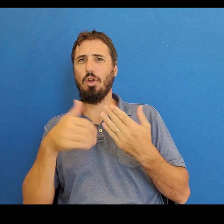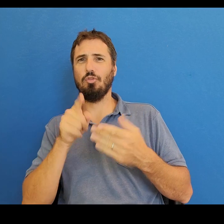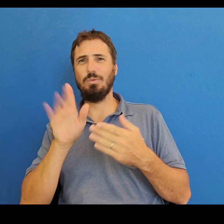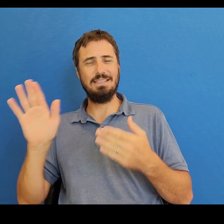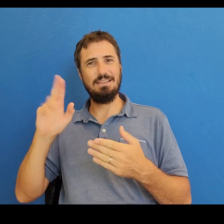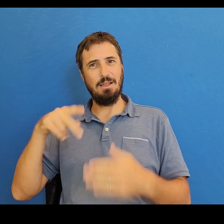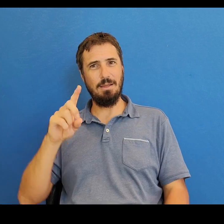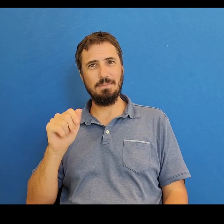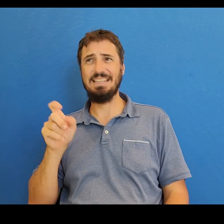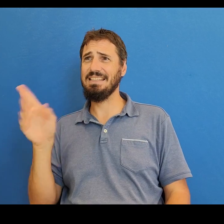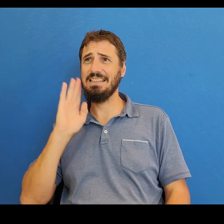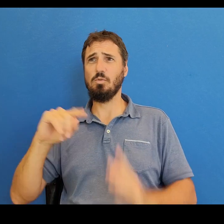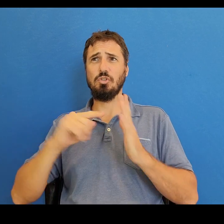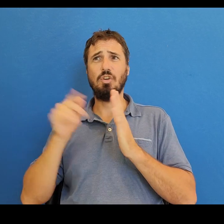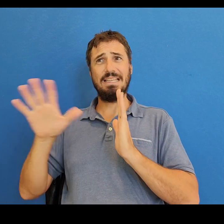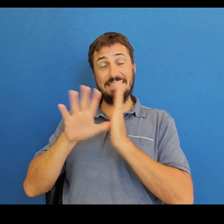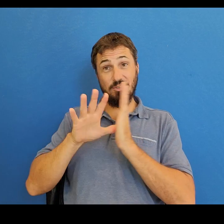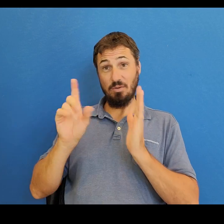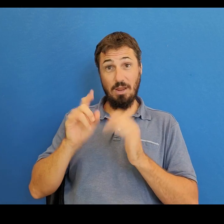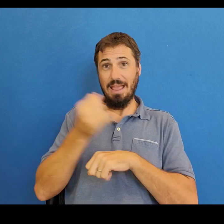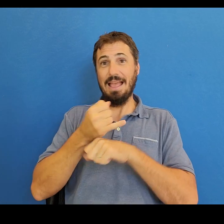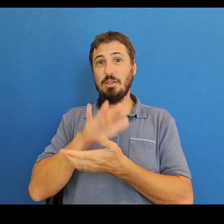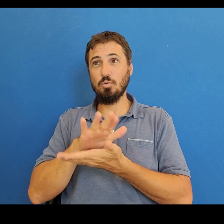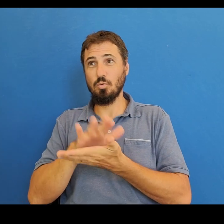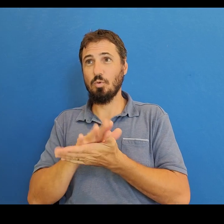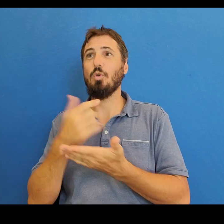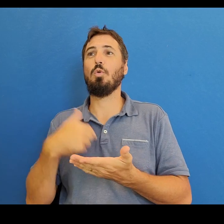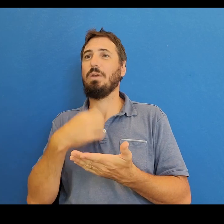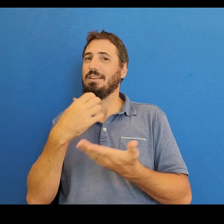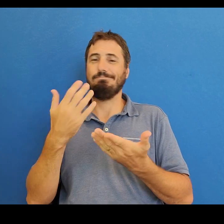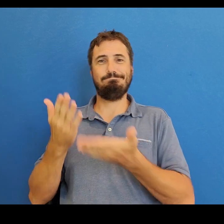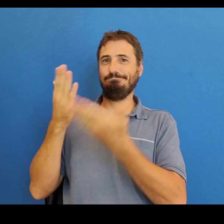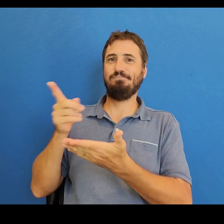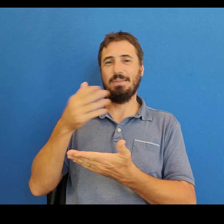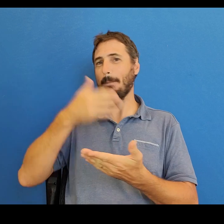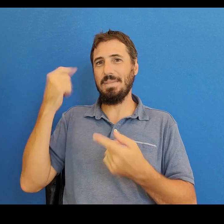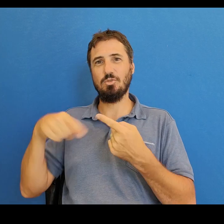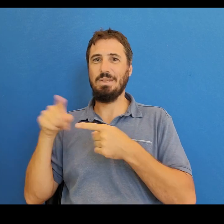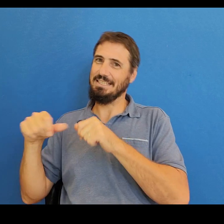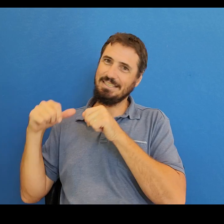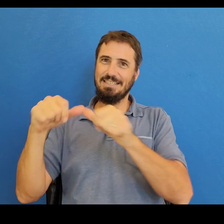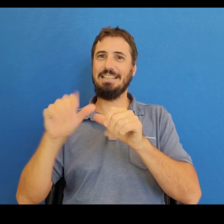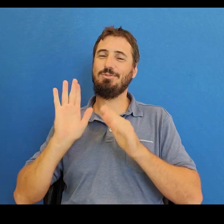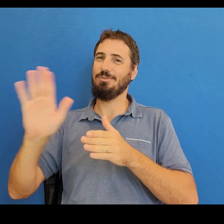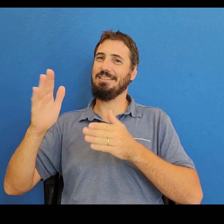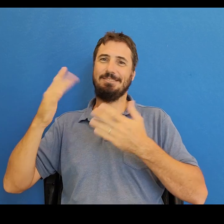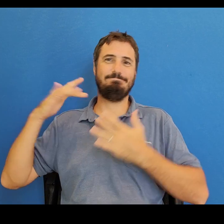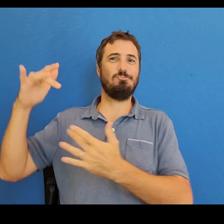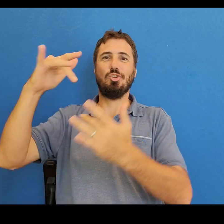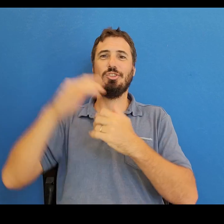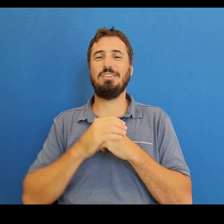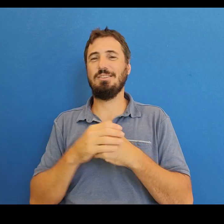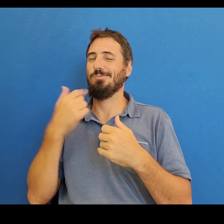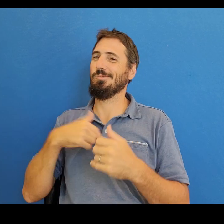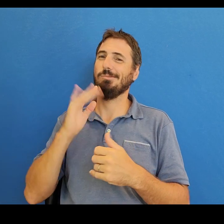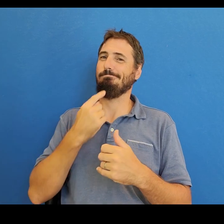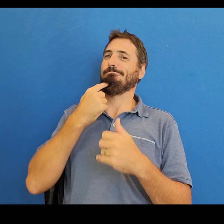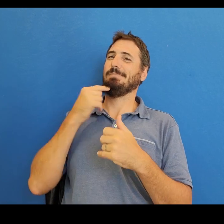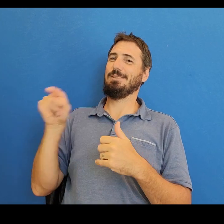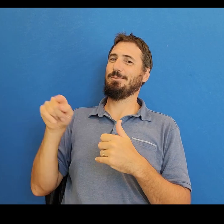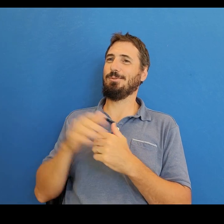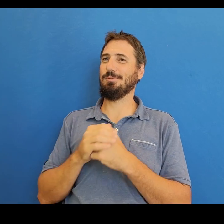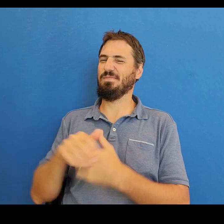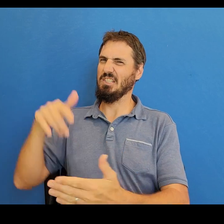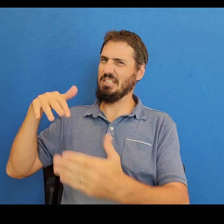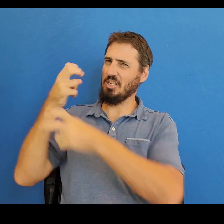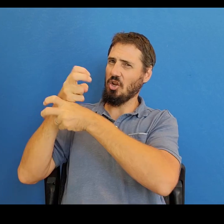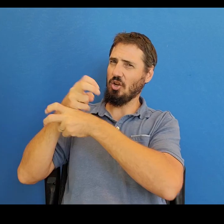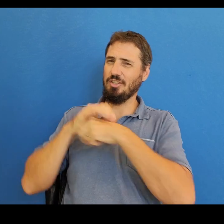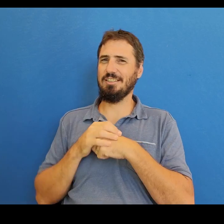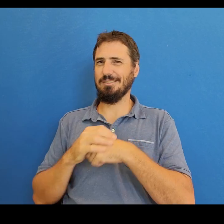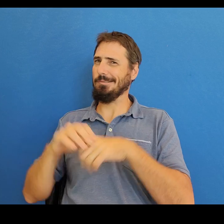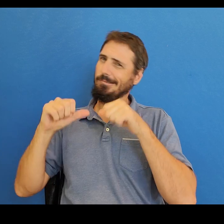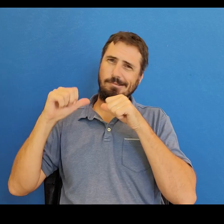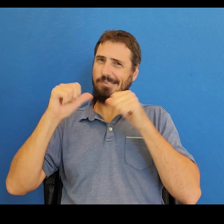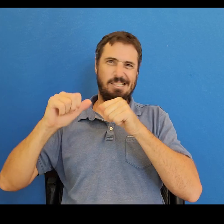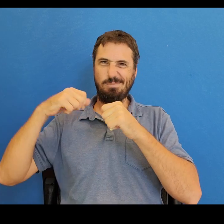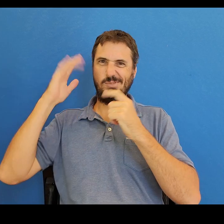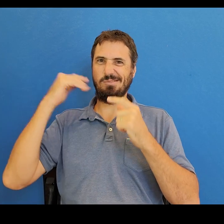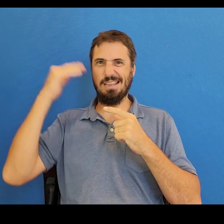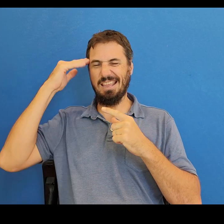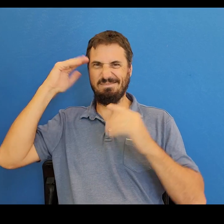updates. He’s going to go off and start his senior year at Island School and we wish him the very best as he continues his voyage on. We’re going to miss you, Bradley. Study hard, keep your